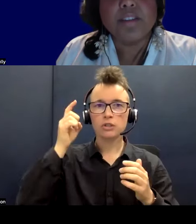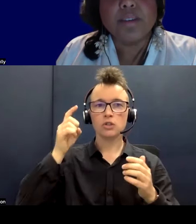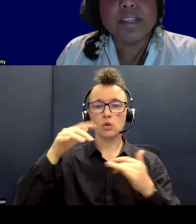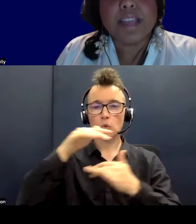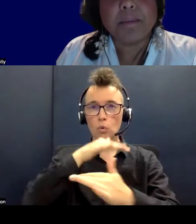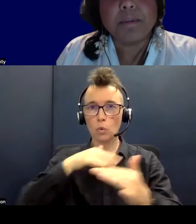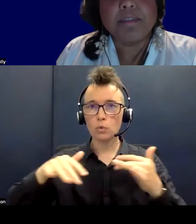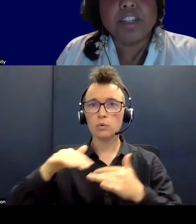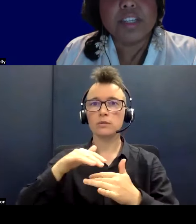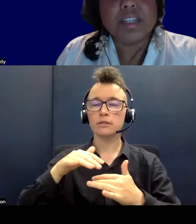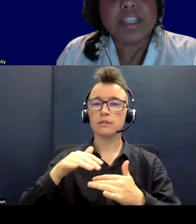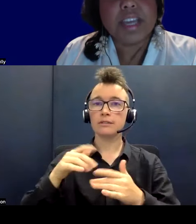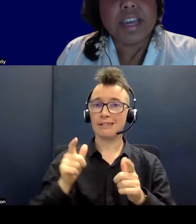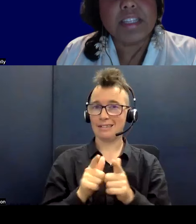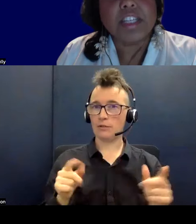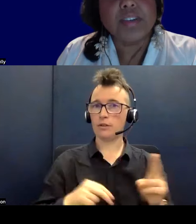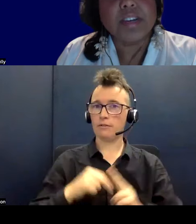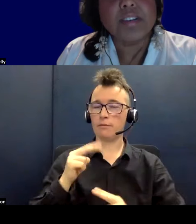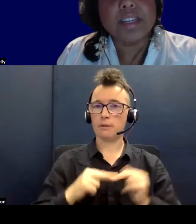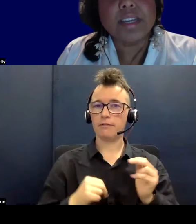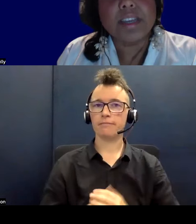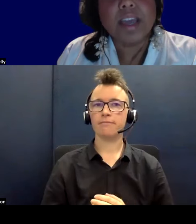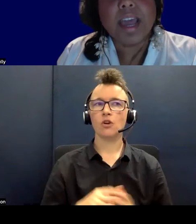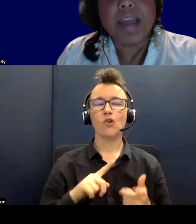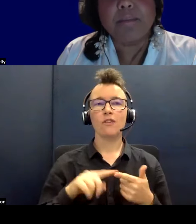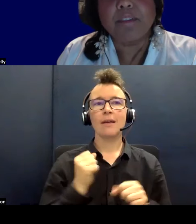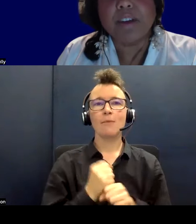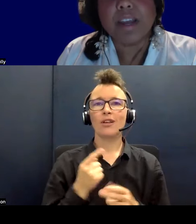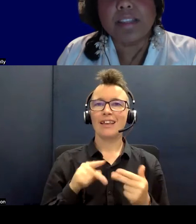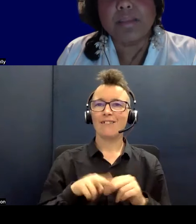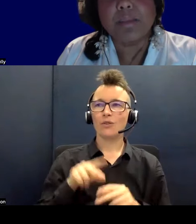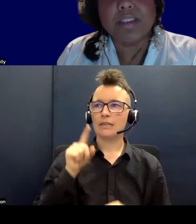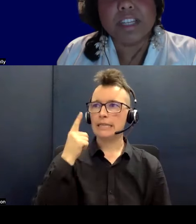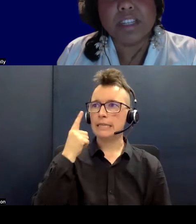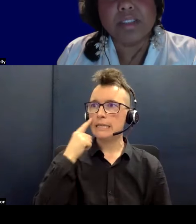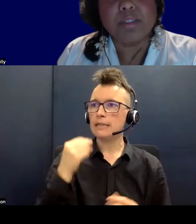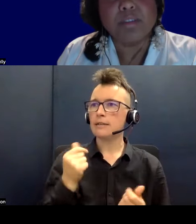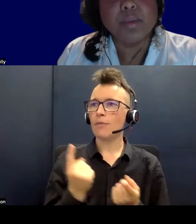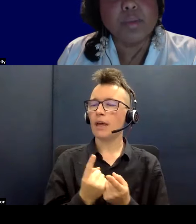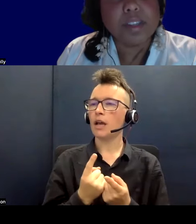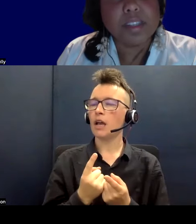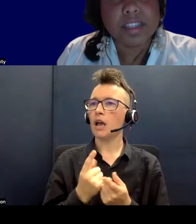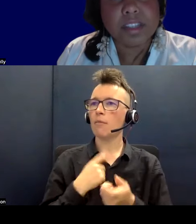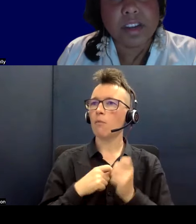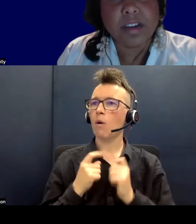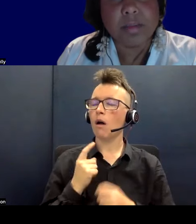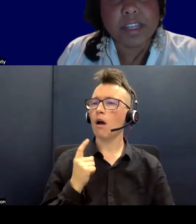example vision initiates curiosity and provides the motivation to move towards a desired object.